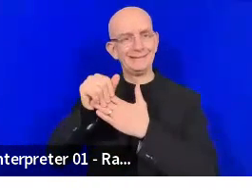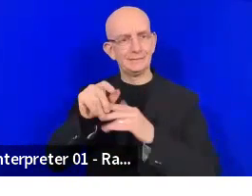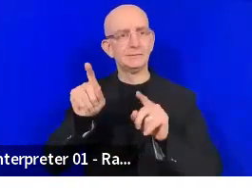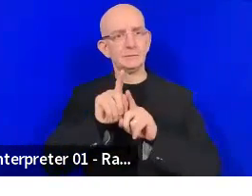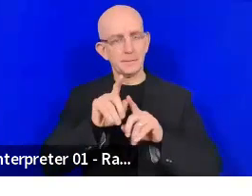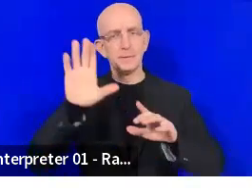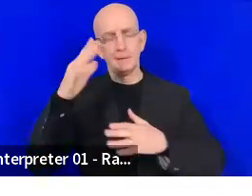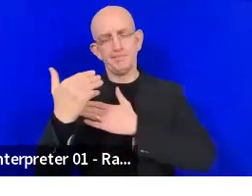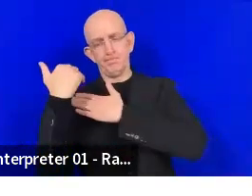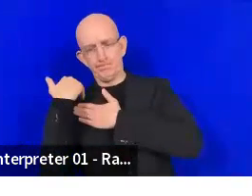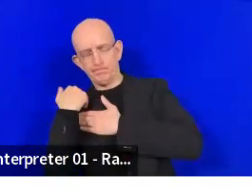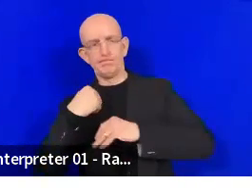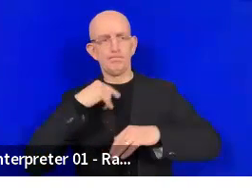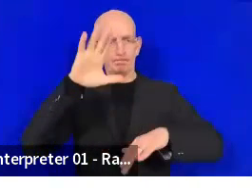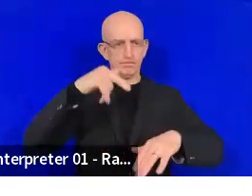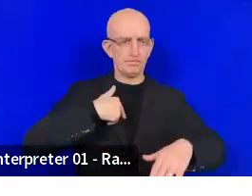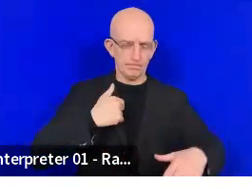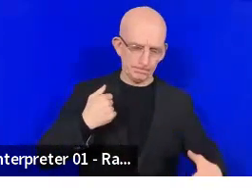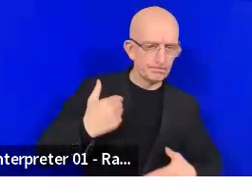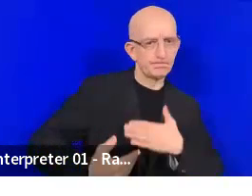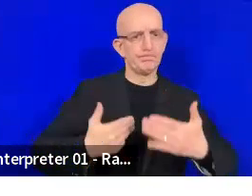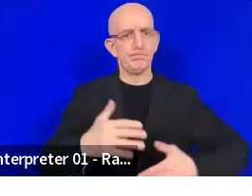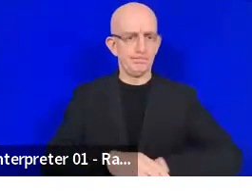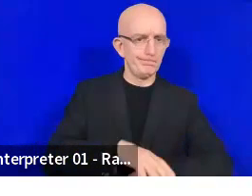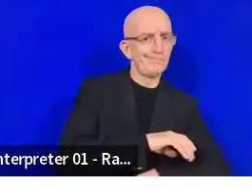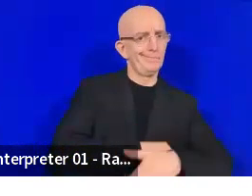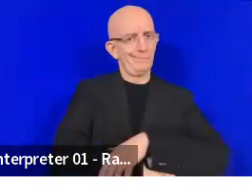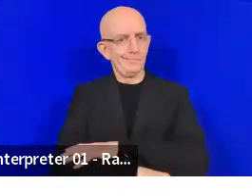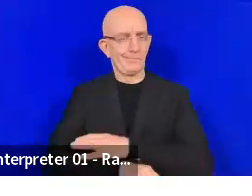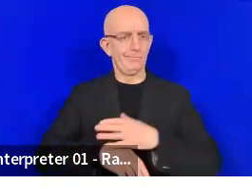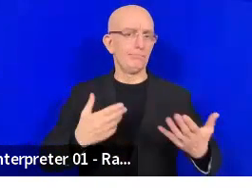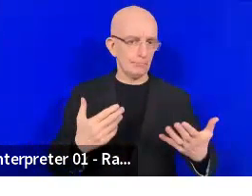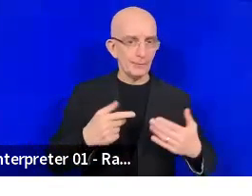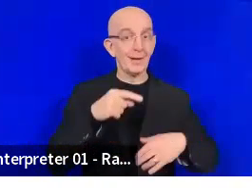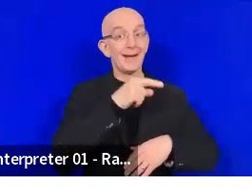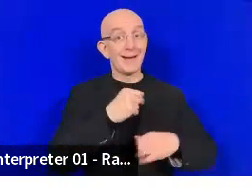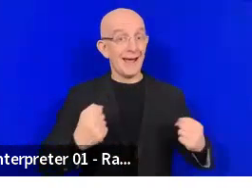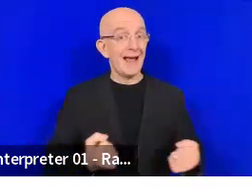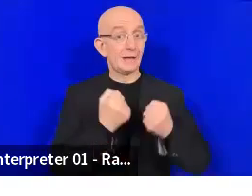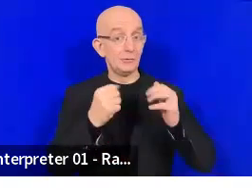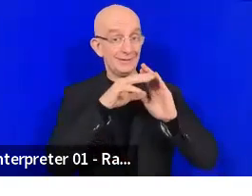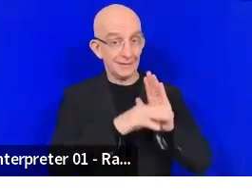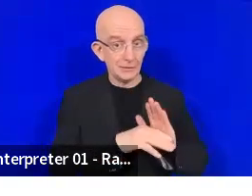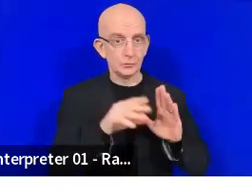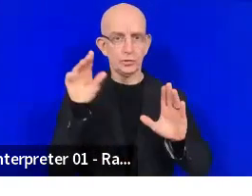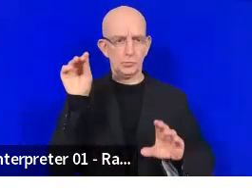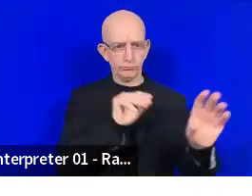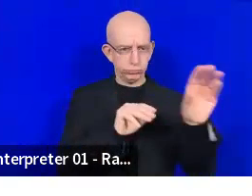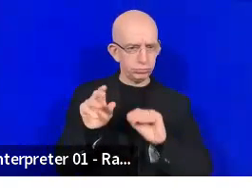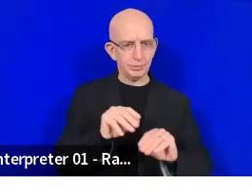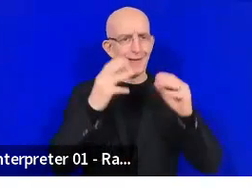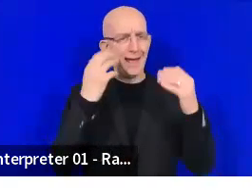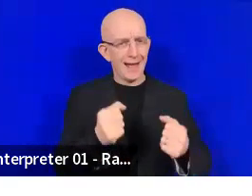And there are ways to measure and track progress and delivery.